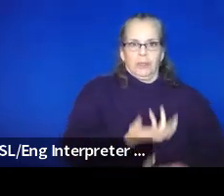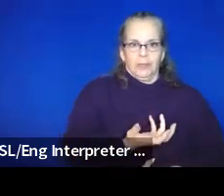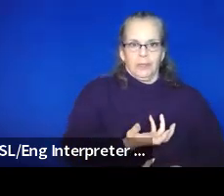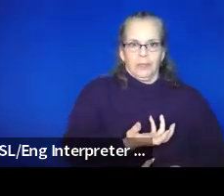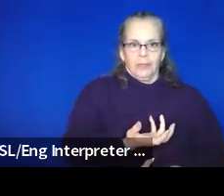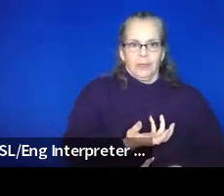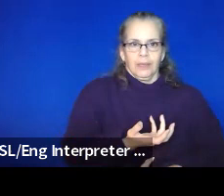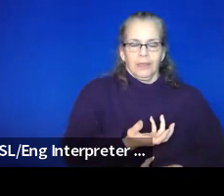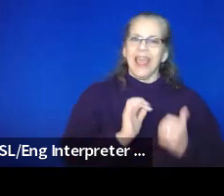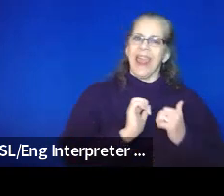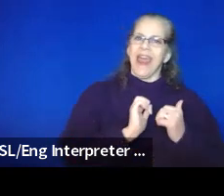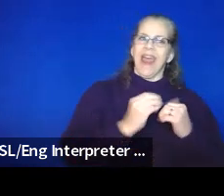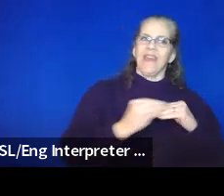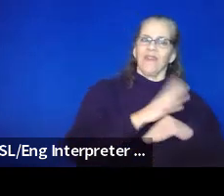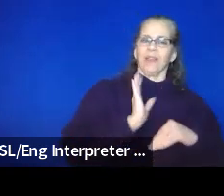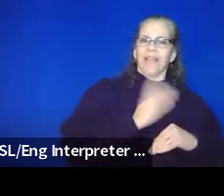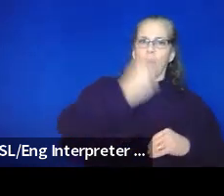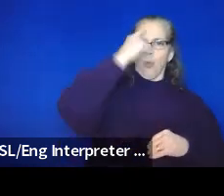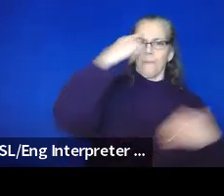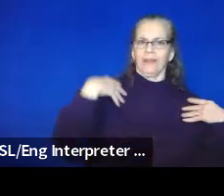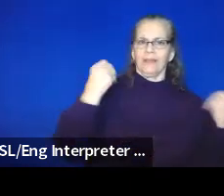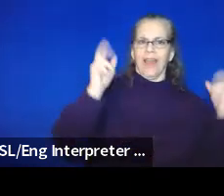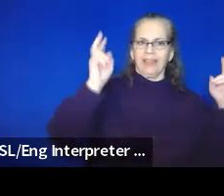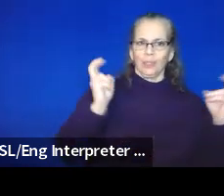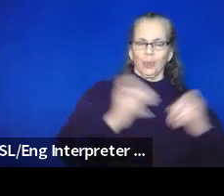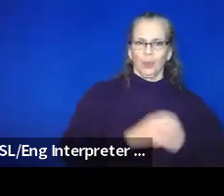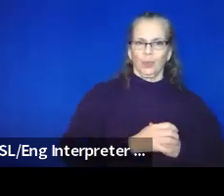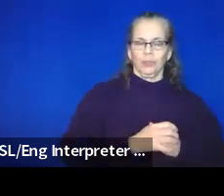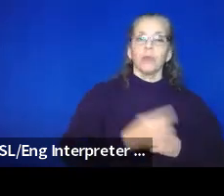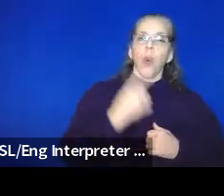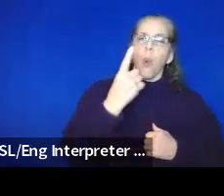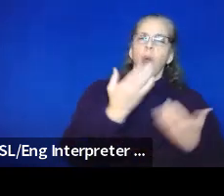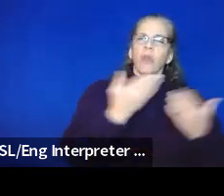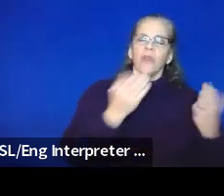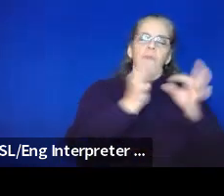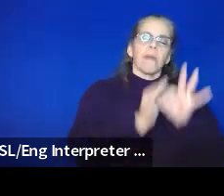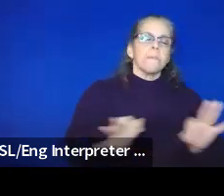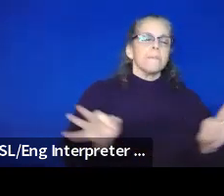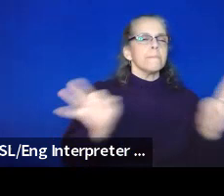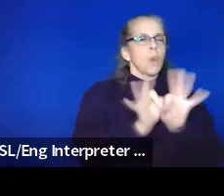So the one key takeaway from this entire talk is working to hear is not the same thing as